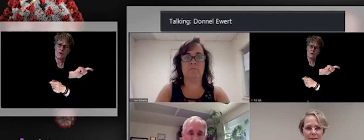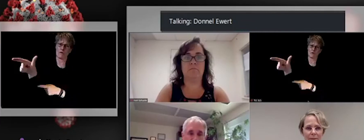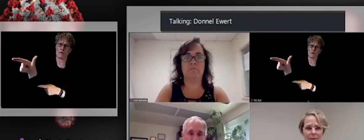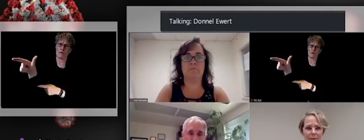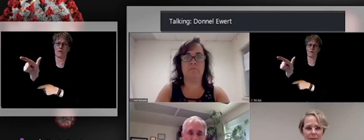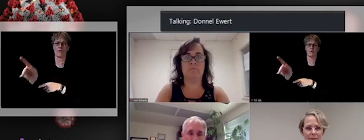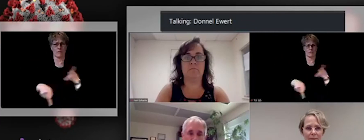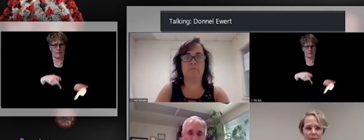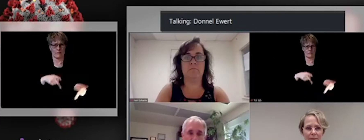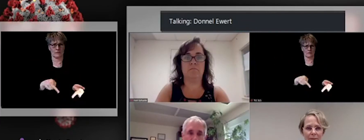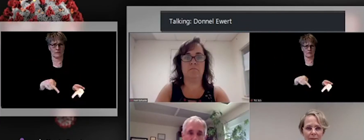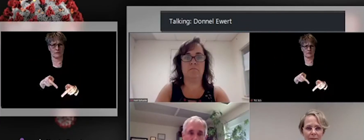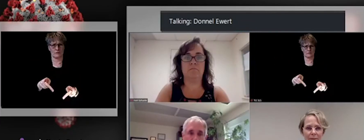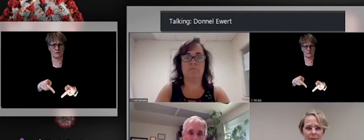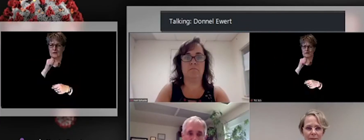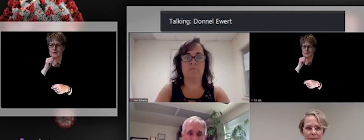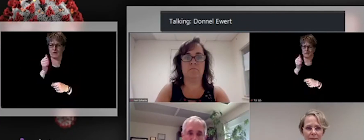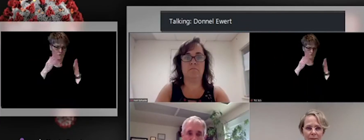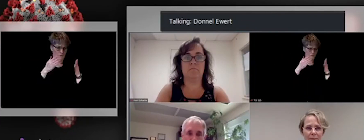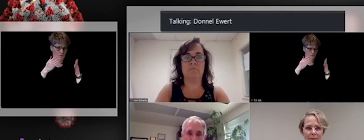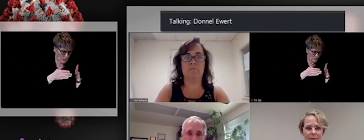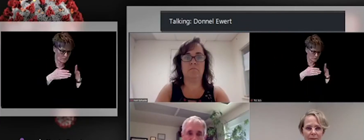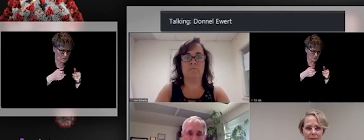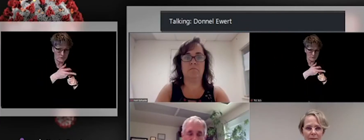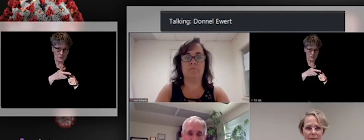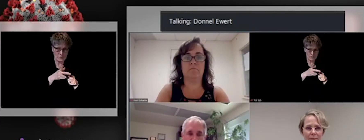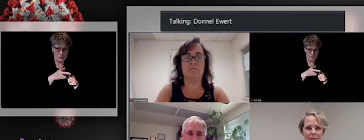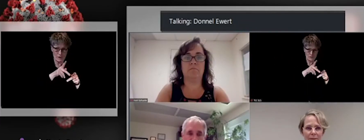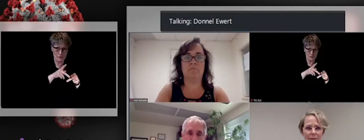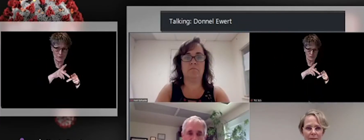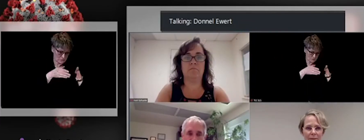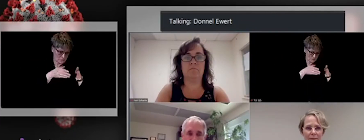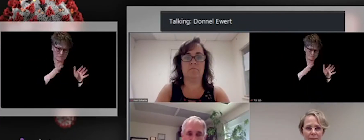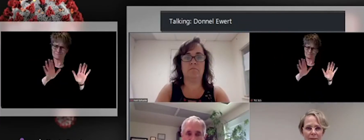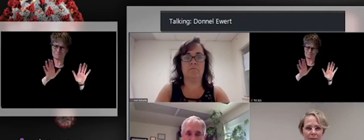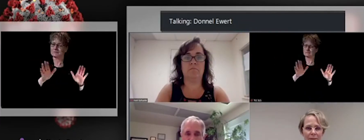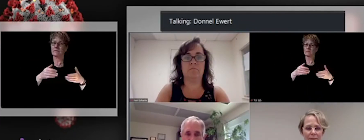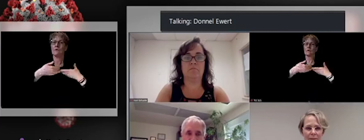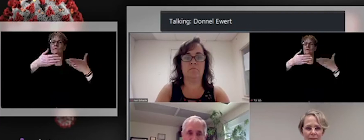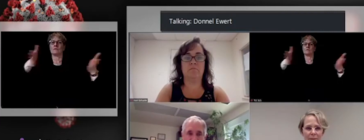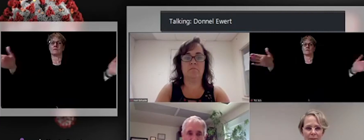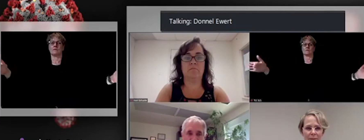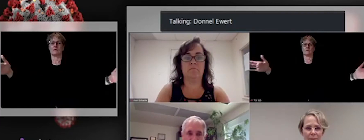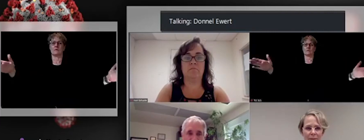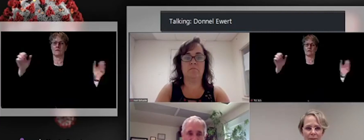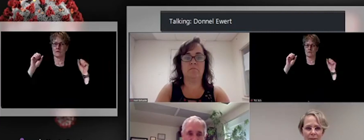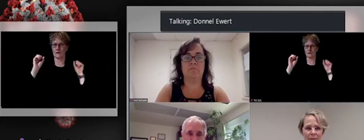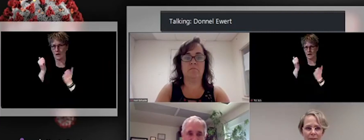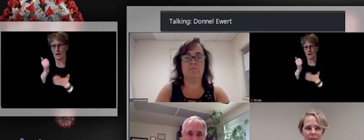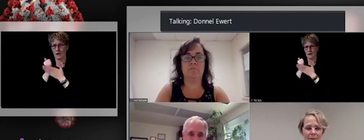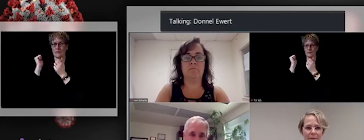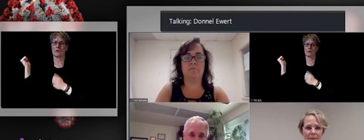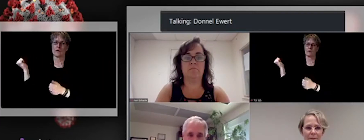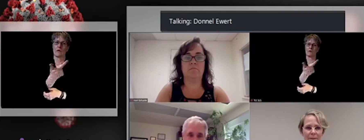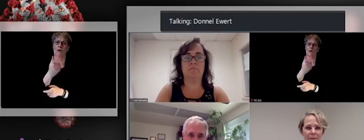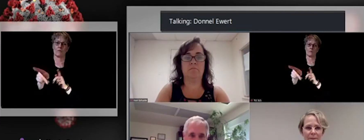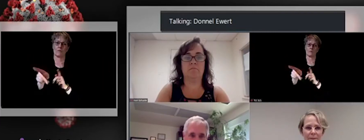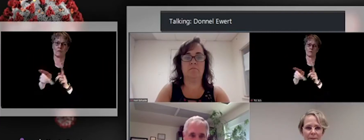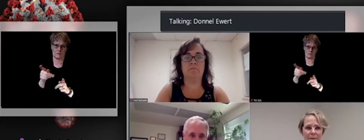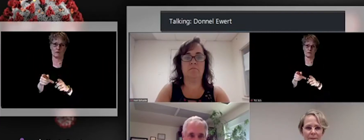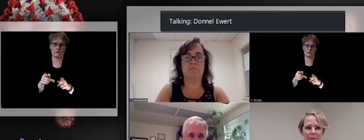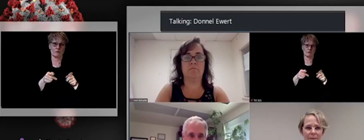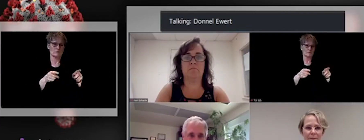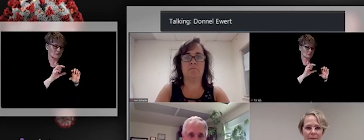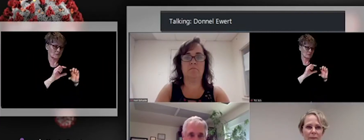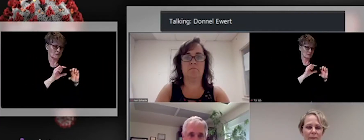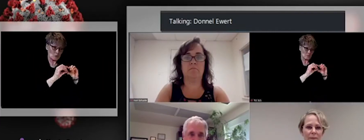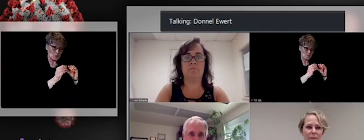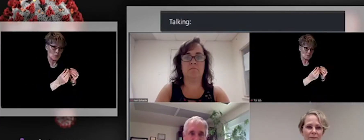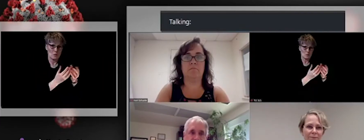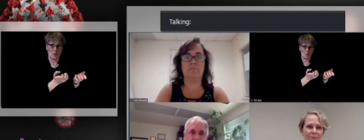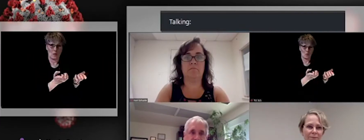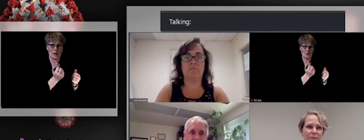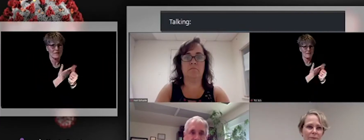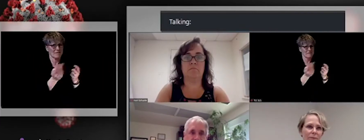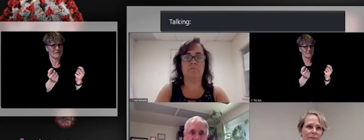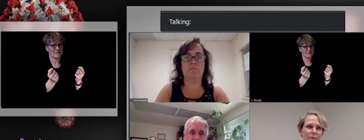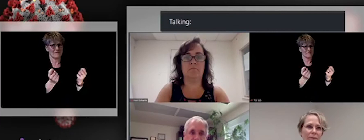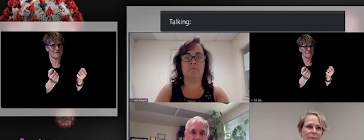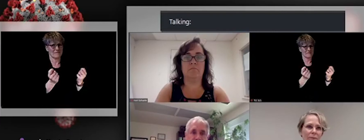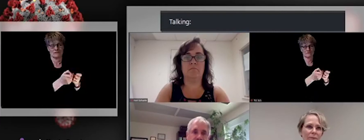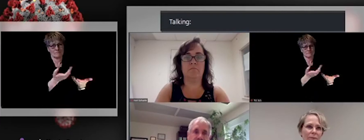a few people who seem to think that everything they want should come to pass.